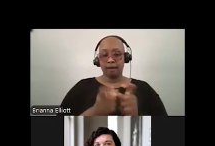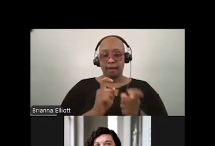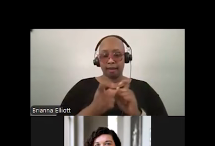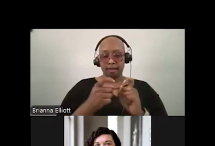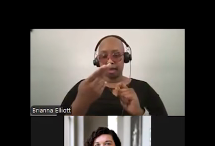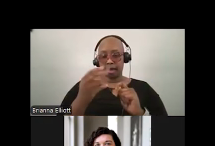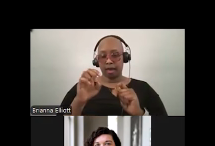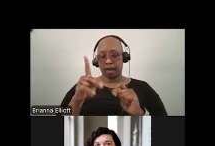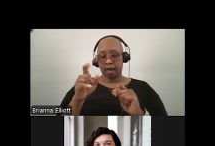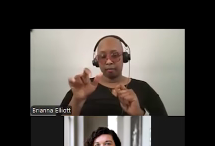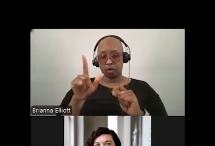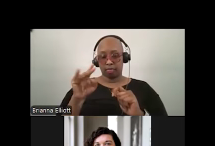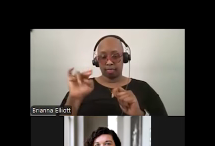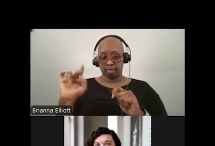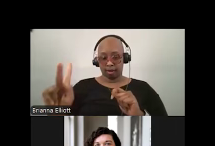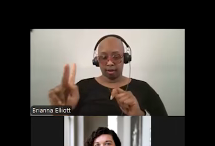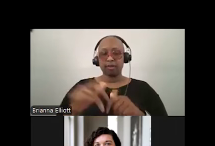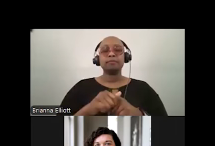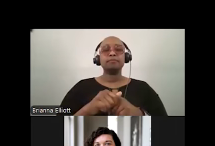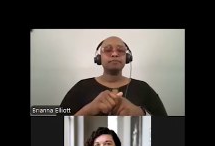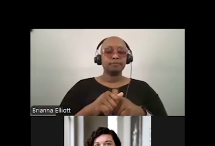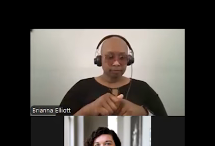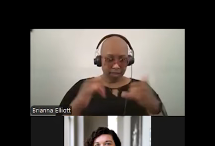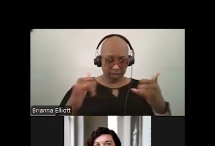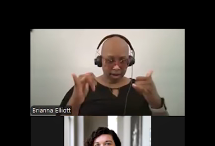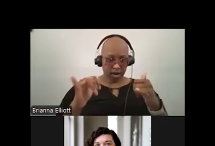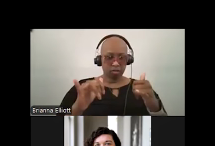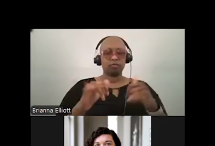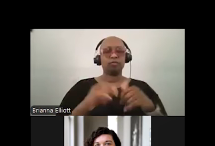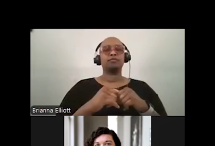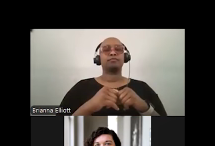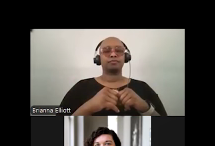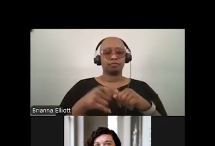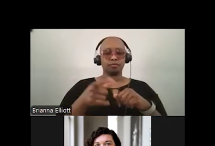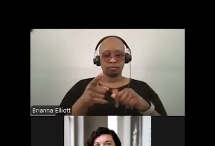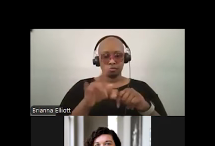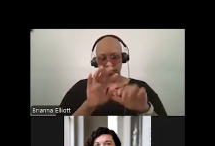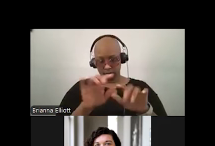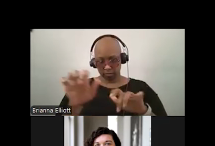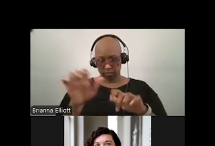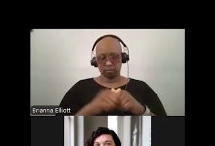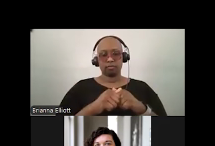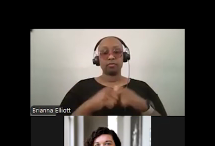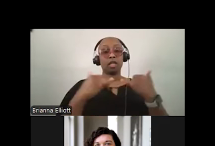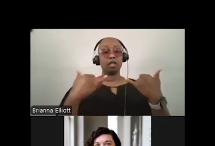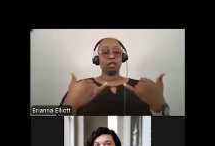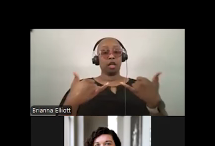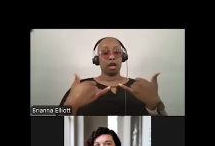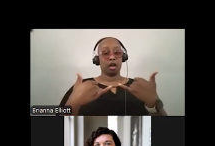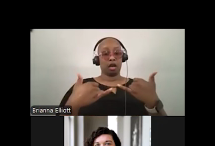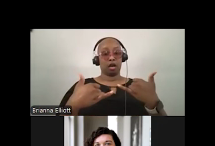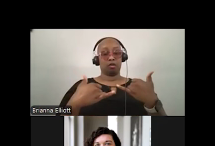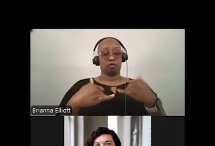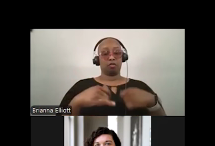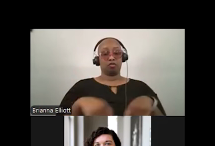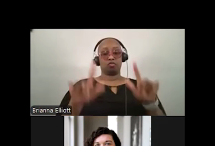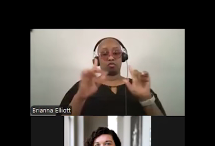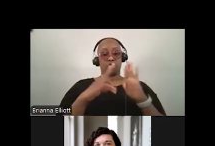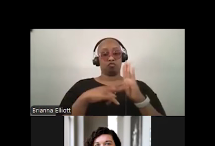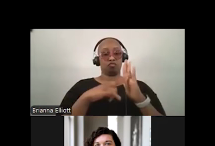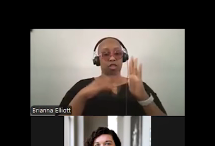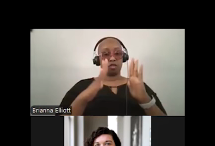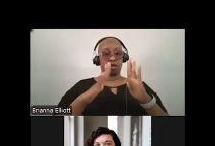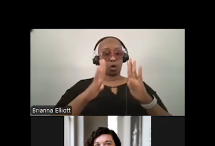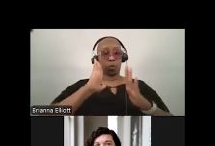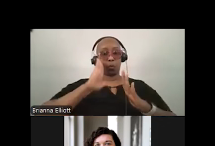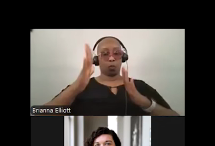I can put link to Google homepage. Now a screen reader is going to read exactly what that person